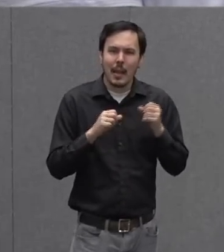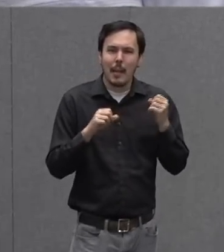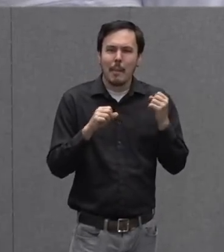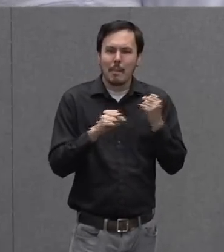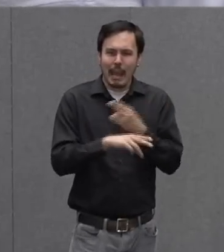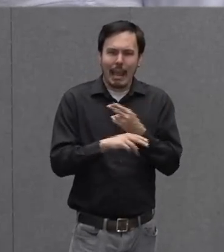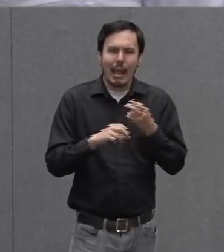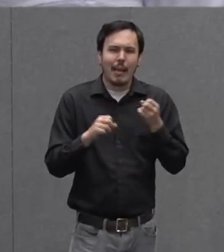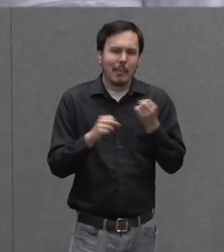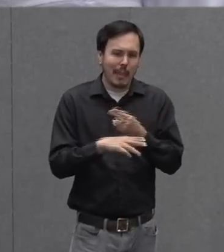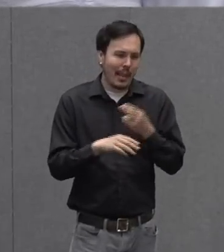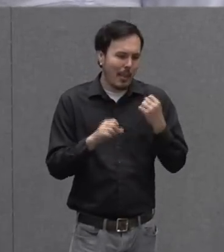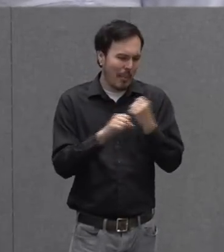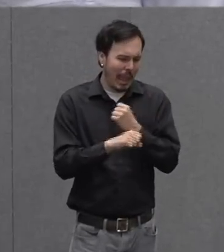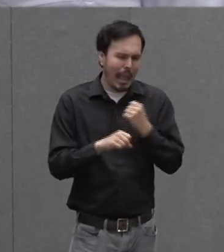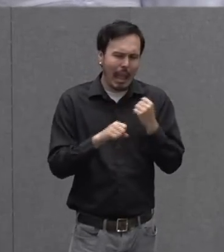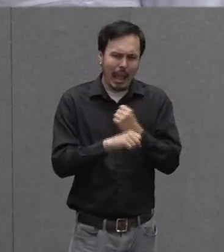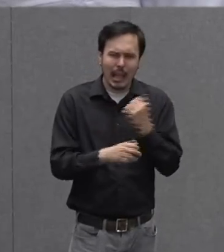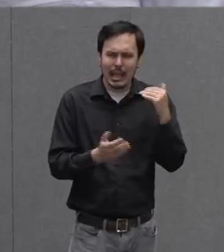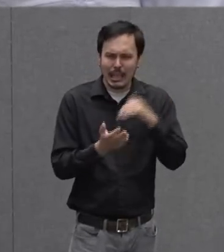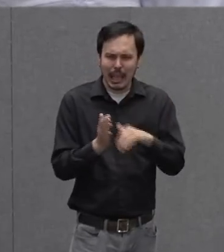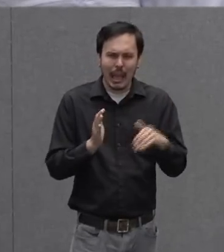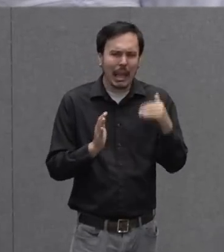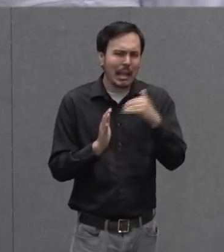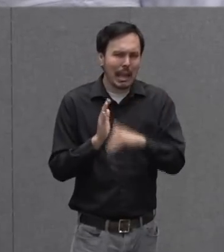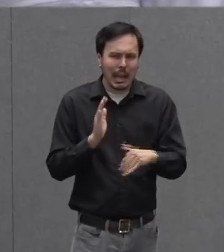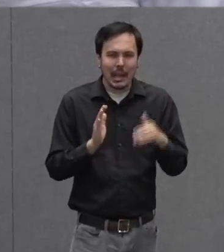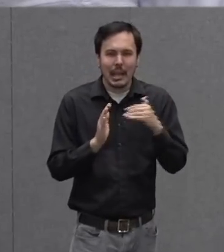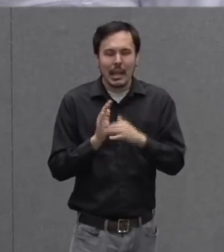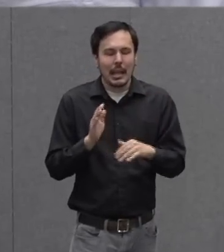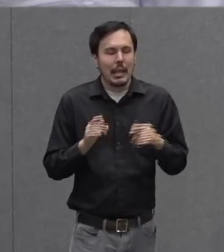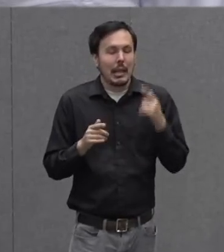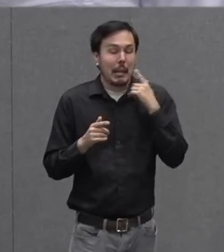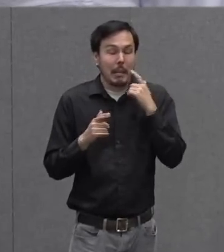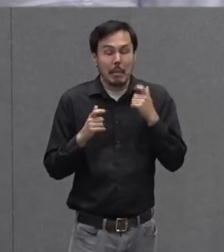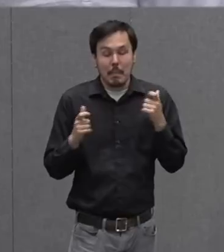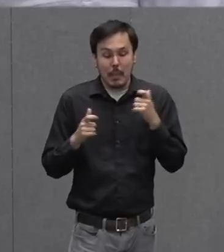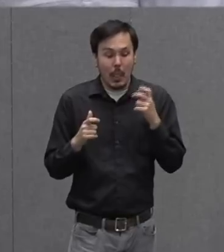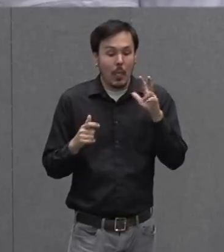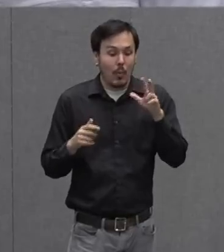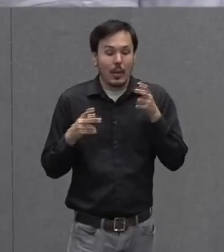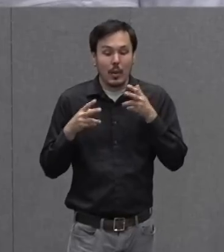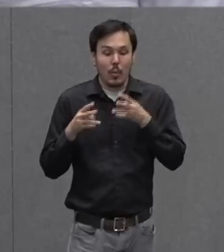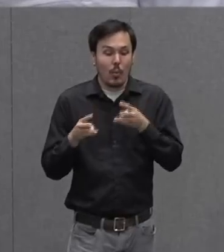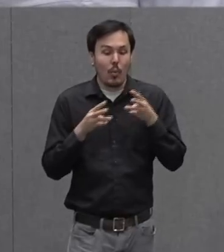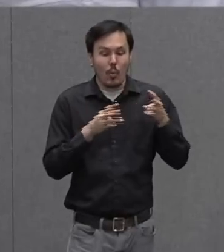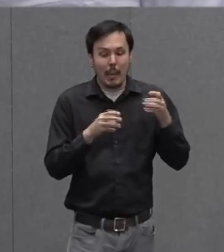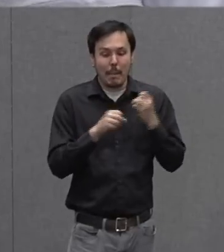Round and round they battled in the most massive and epic three-way battle of all times.